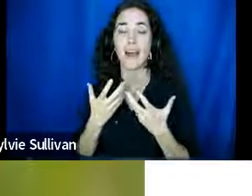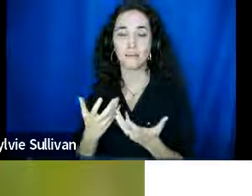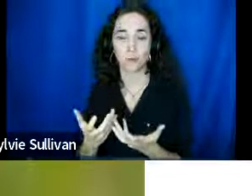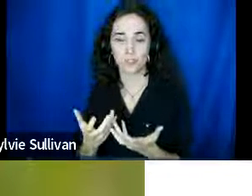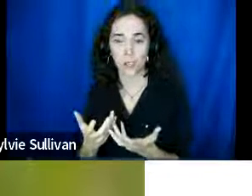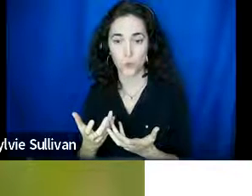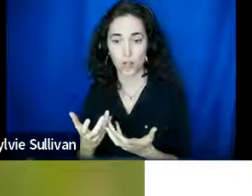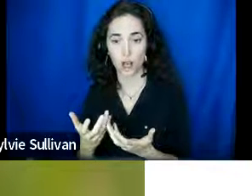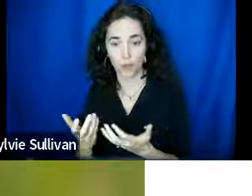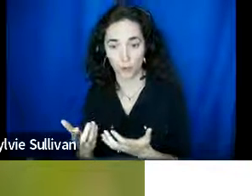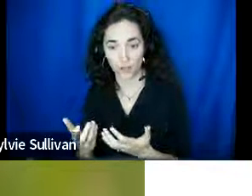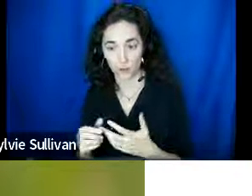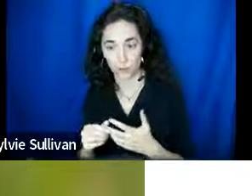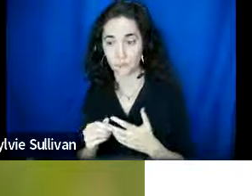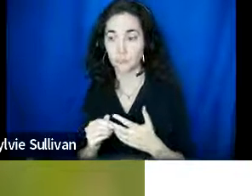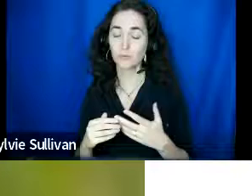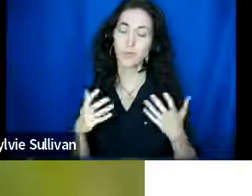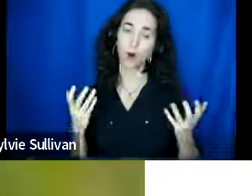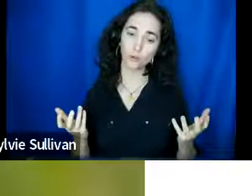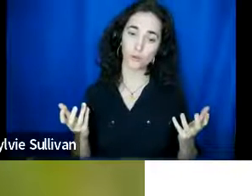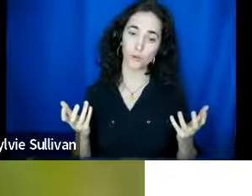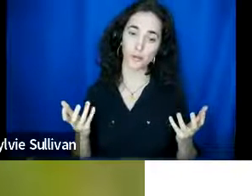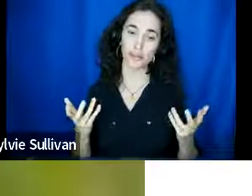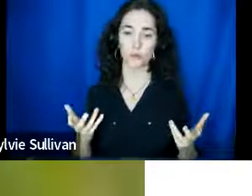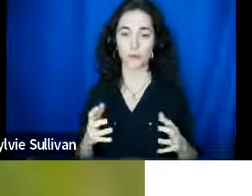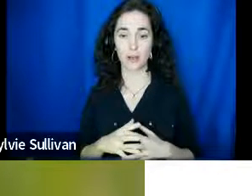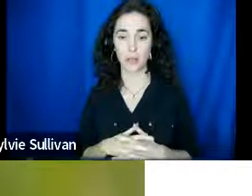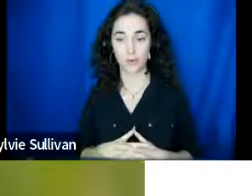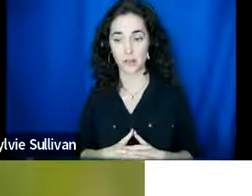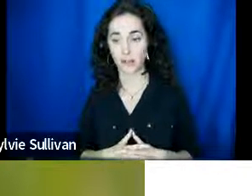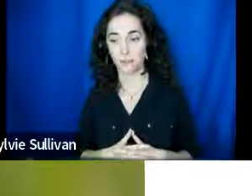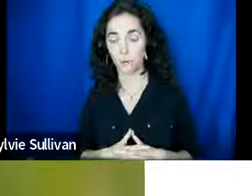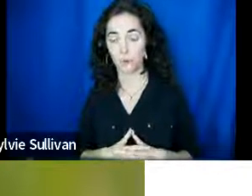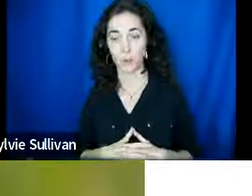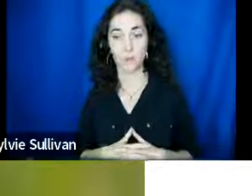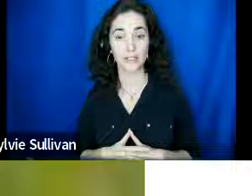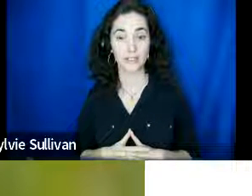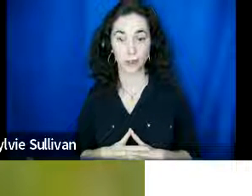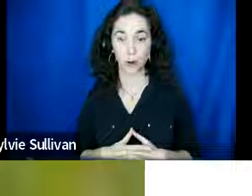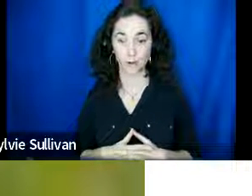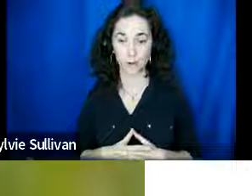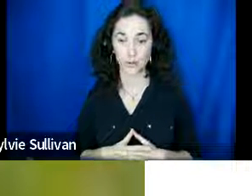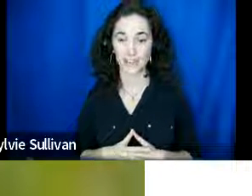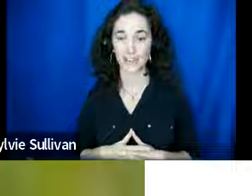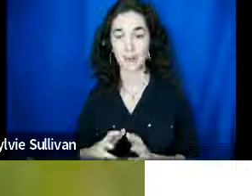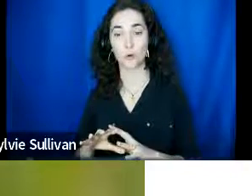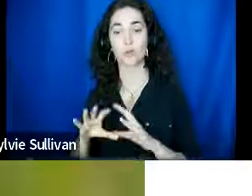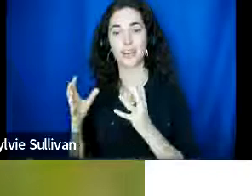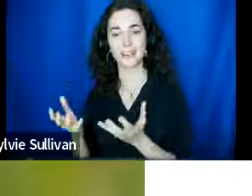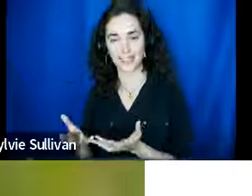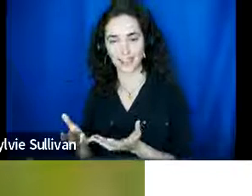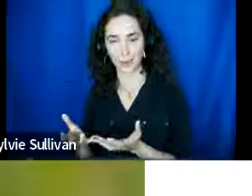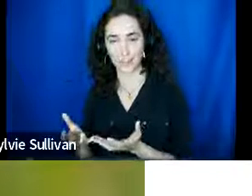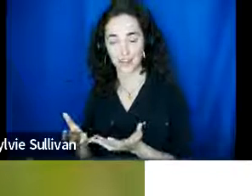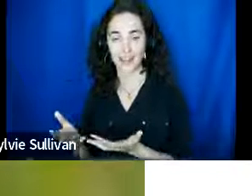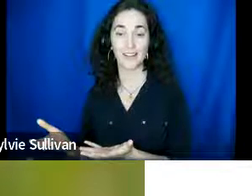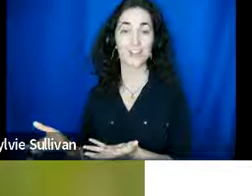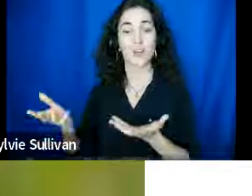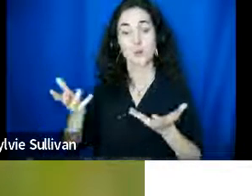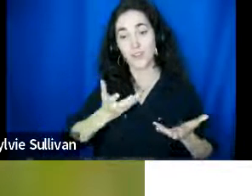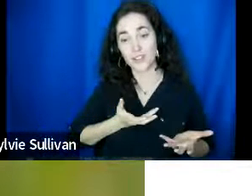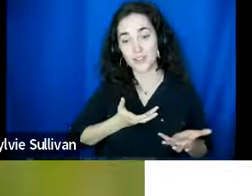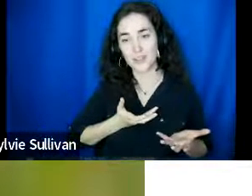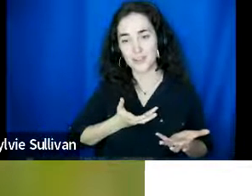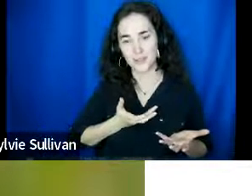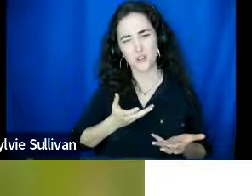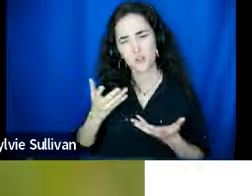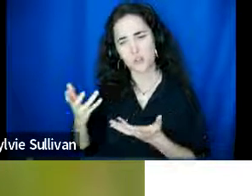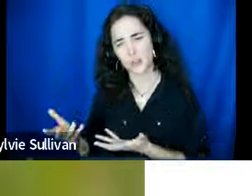make it efforts that you would not otherwise do. Also it shows a measure of respect for the community in a culture that people created sign language, and they share with us.